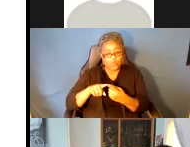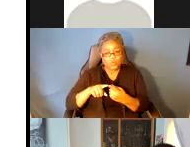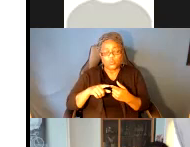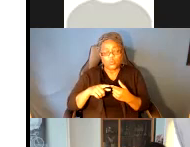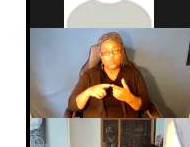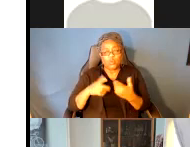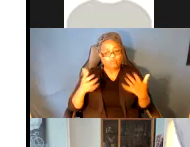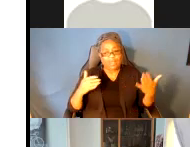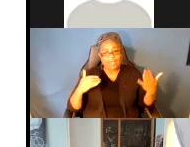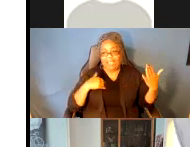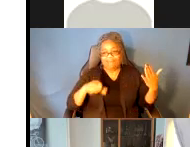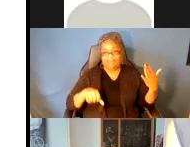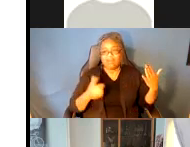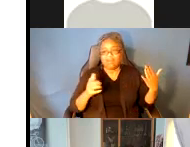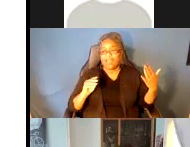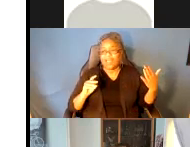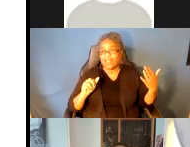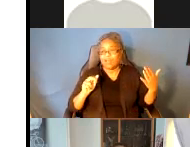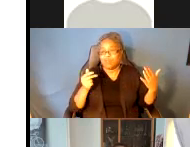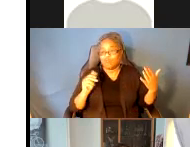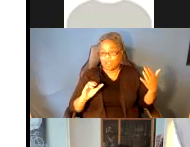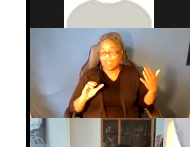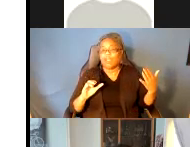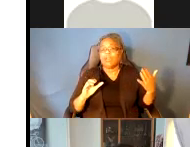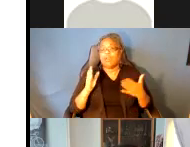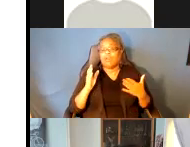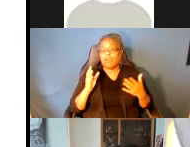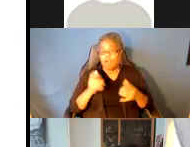or will submit another grant award section of the guidelines.